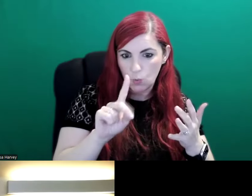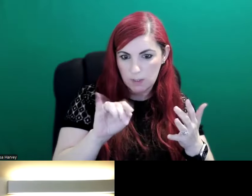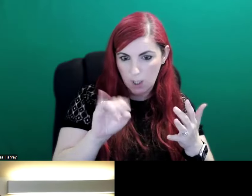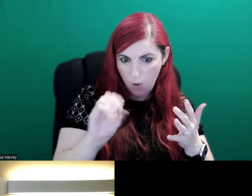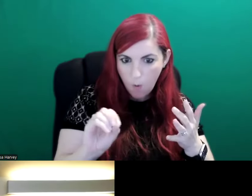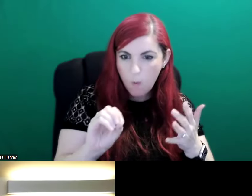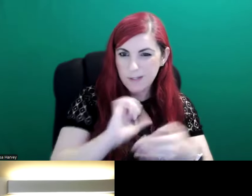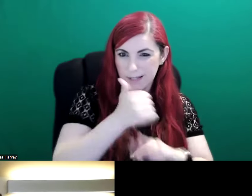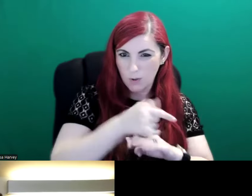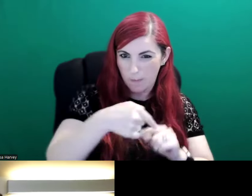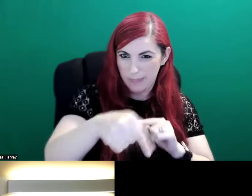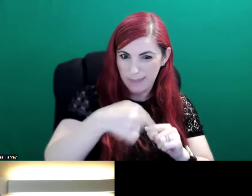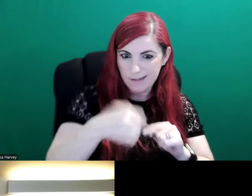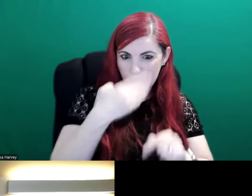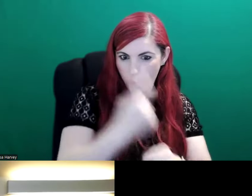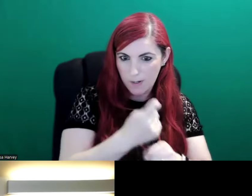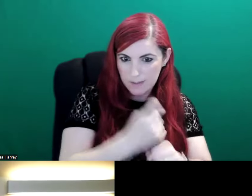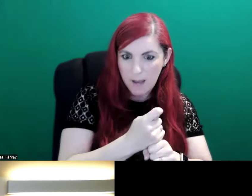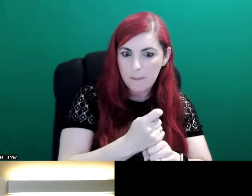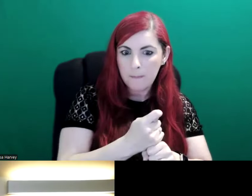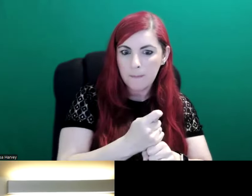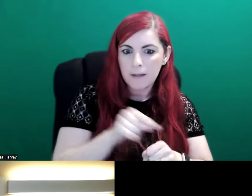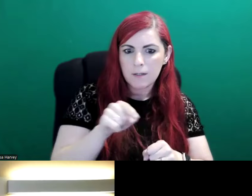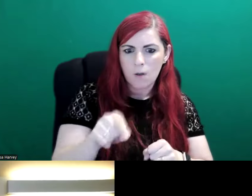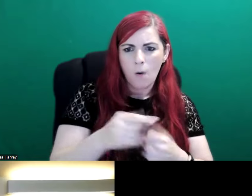summer. So there's loads and loads going on. We're really excited about it. Go to the